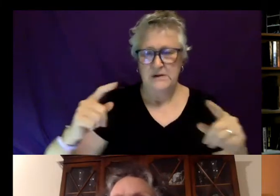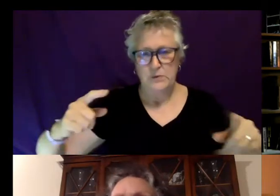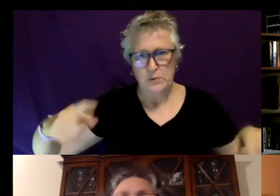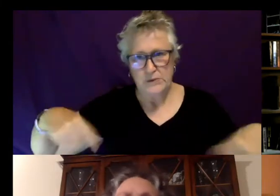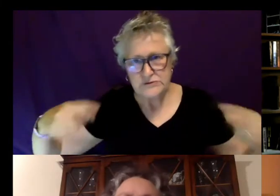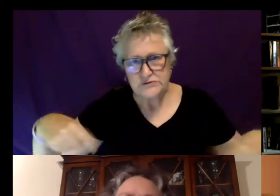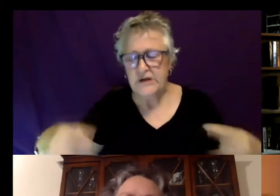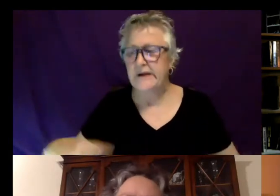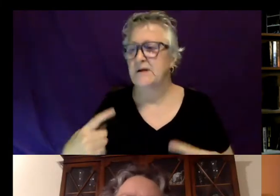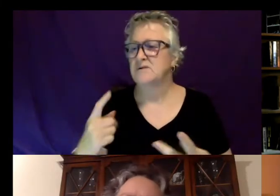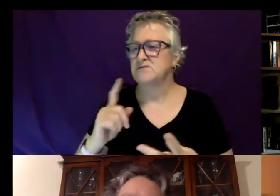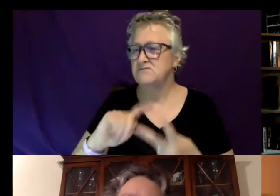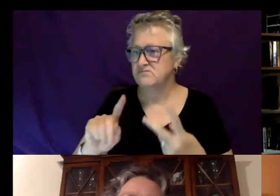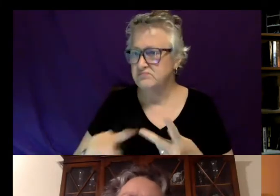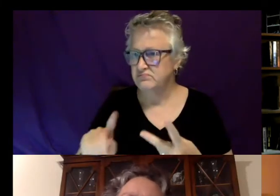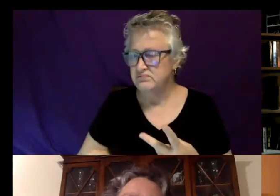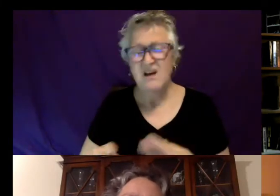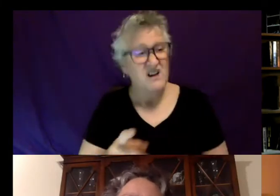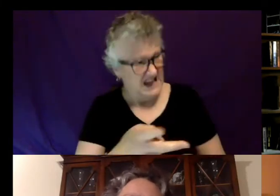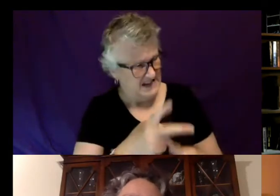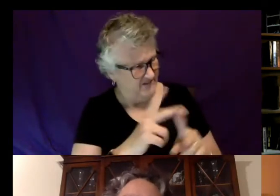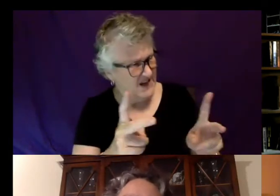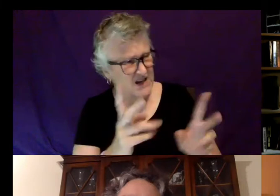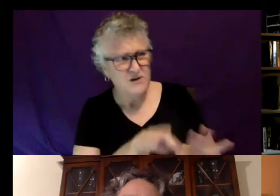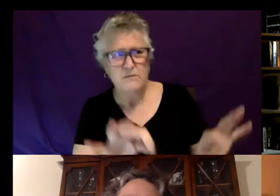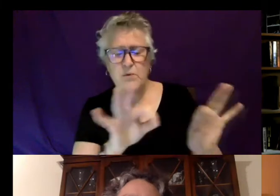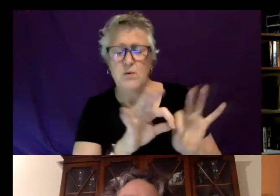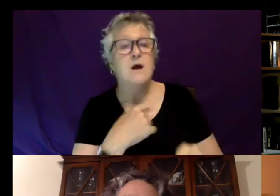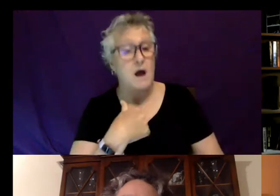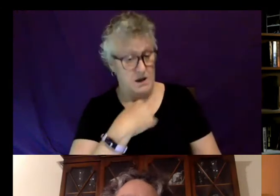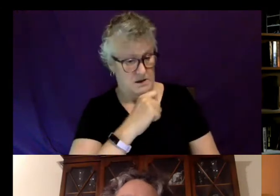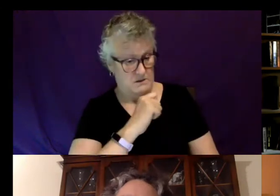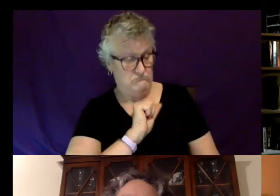work in nursing homes, and in hospice, and people are forgotten there a lot.